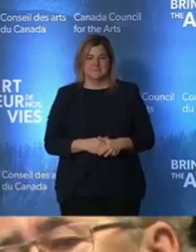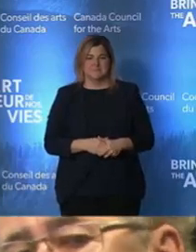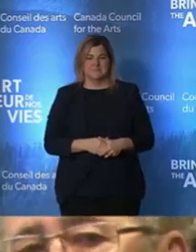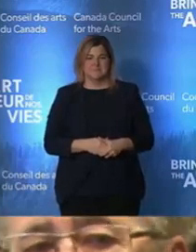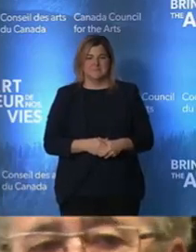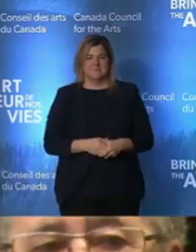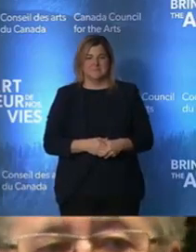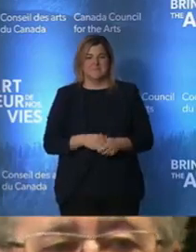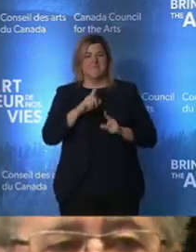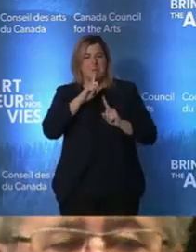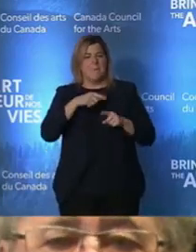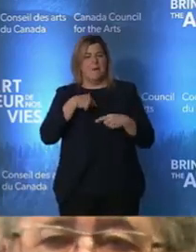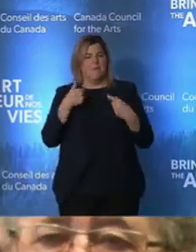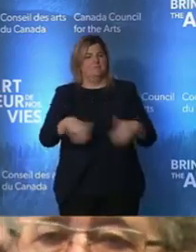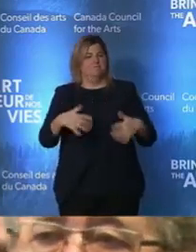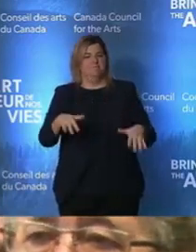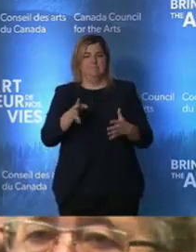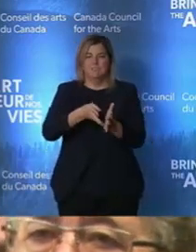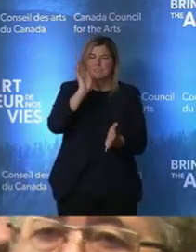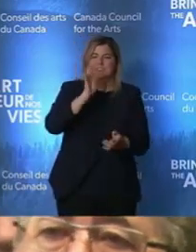So, in recent months, and as part of our ongoing